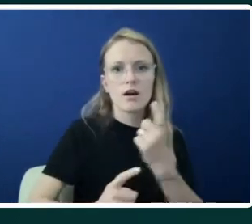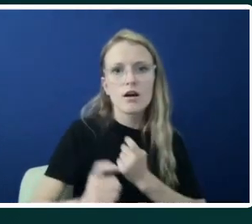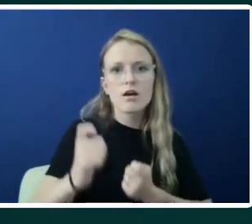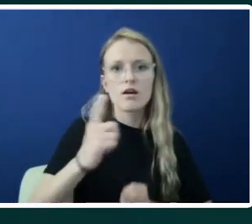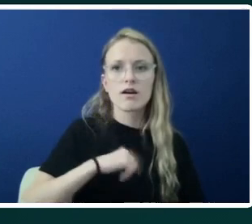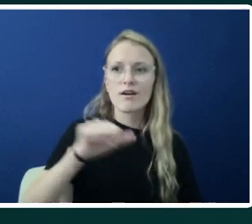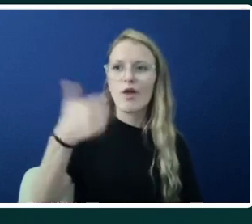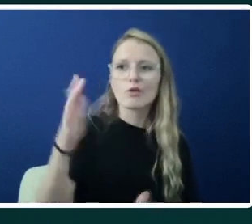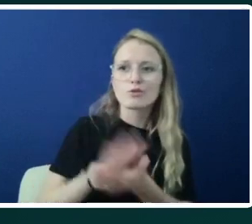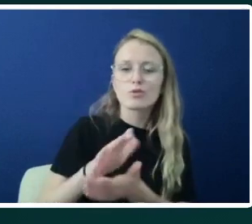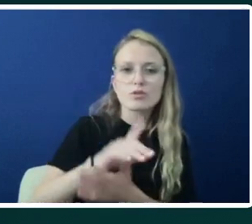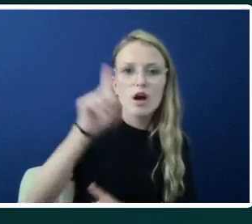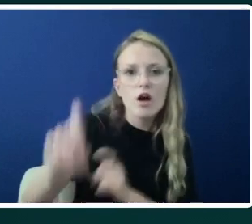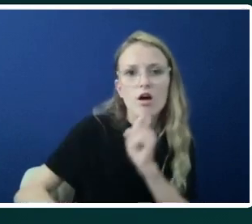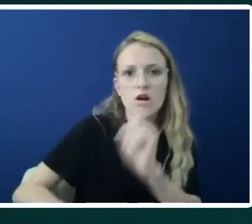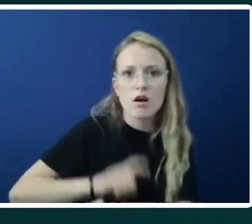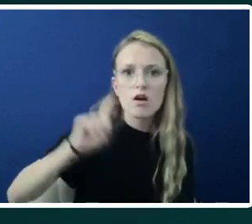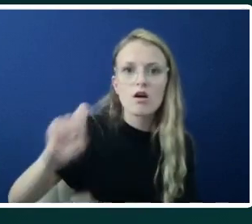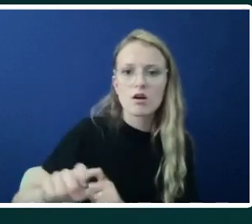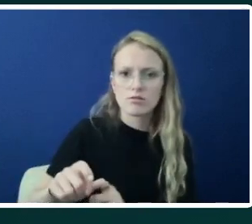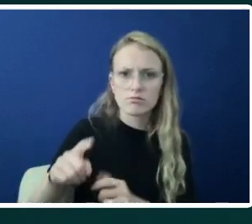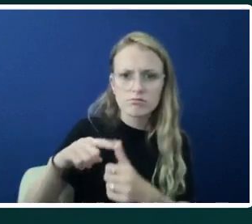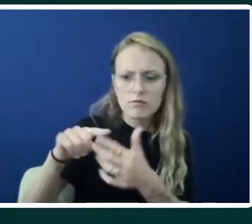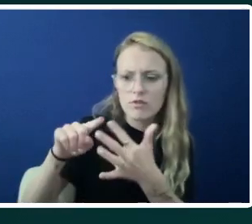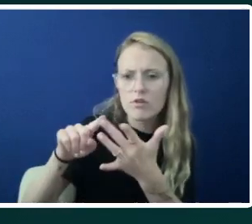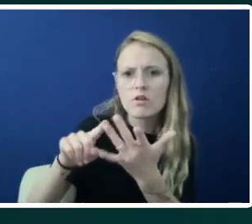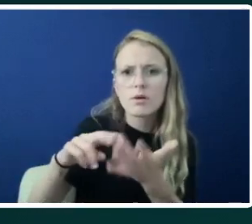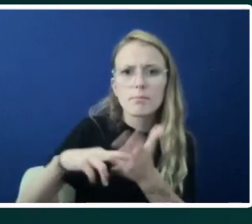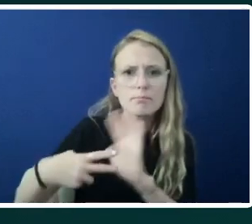know, what is -- what do all these pieces mean? You know, is there meaning behind just the actual